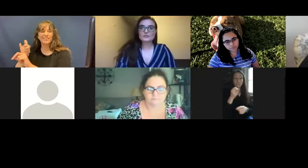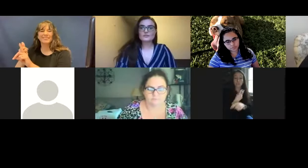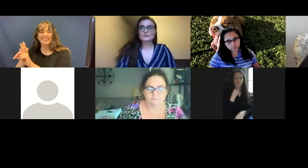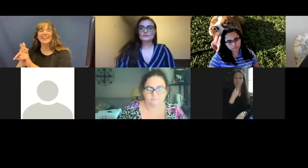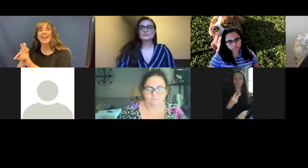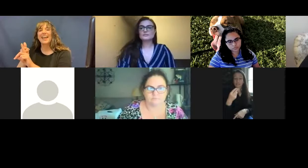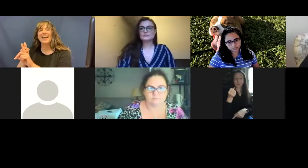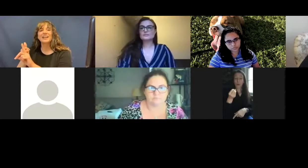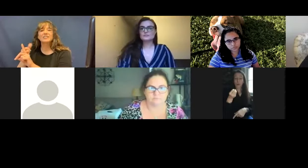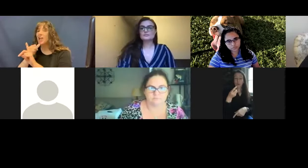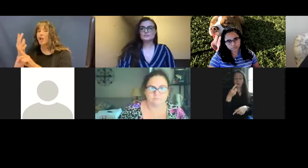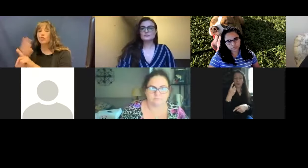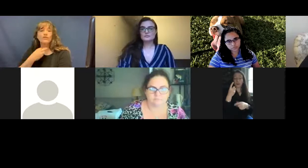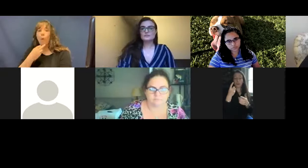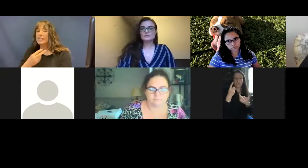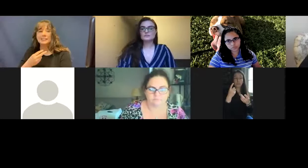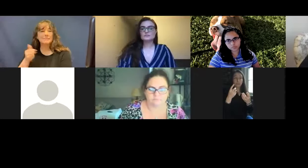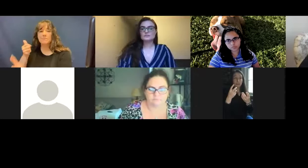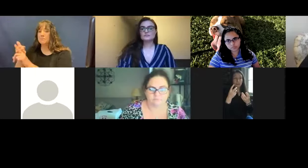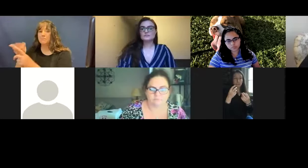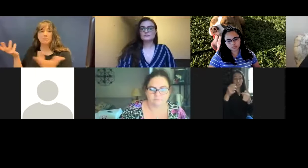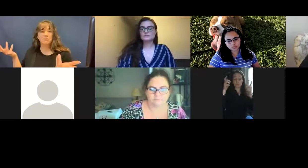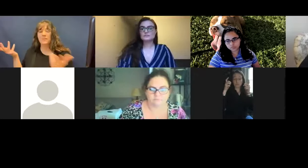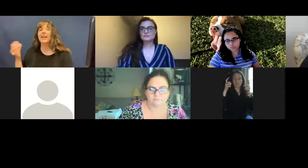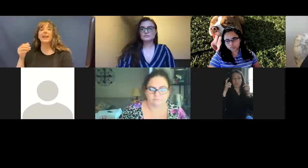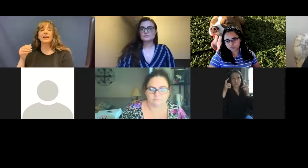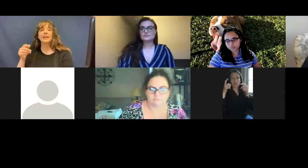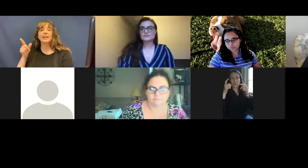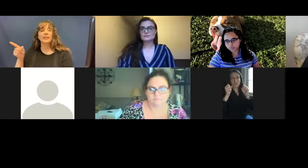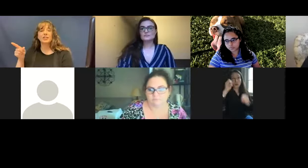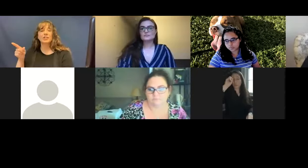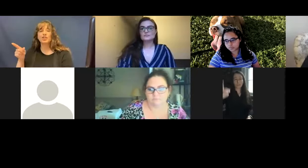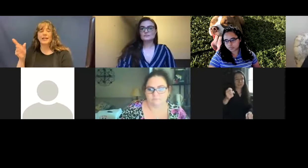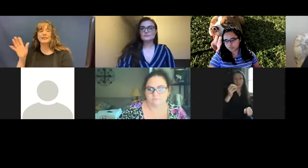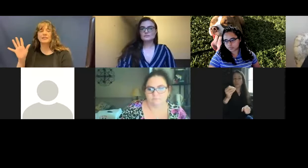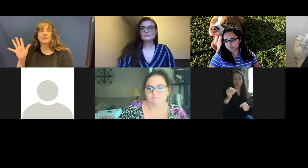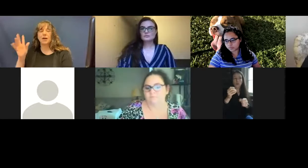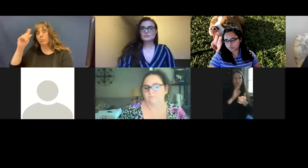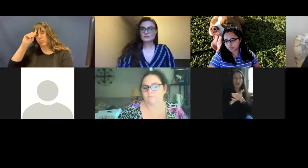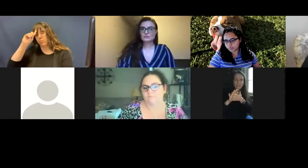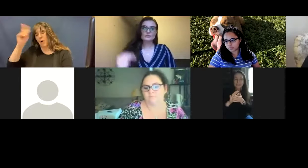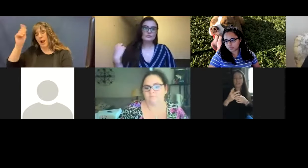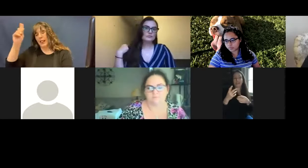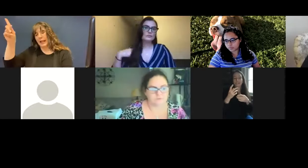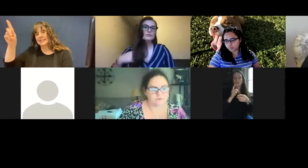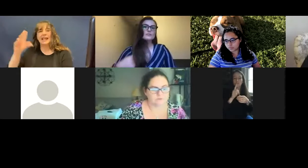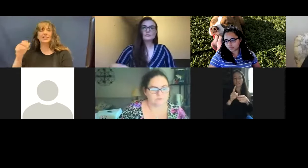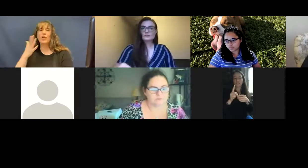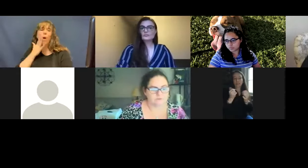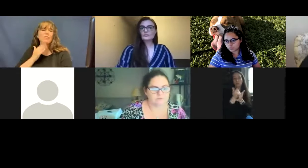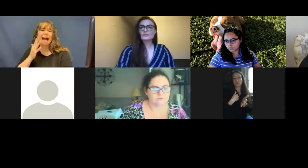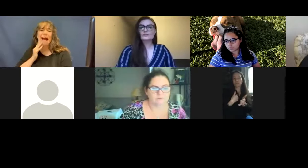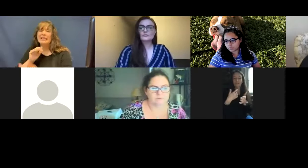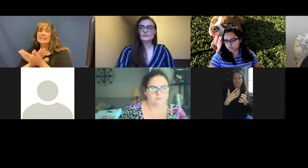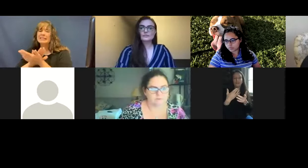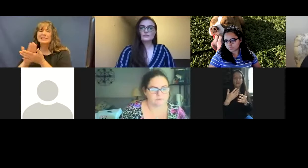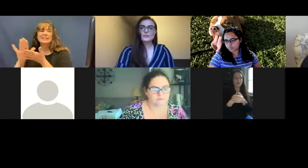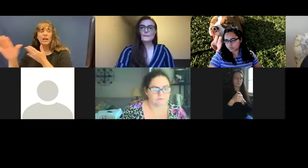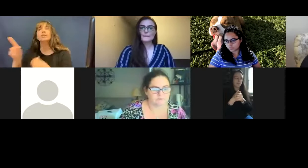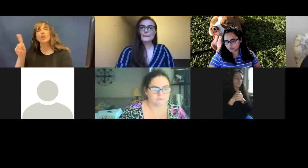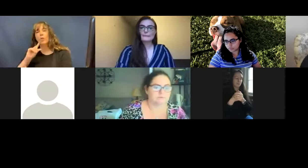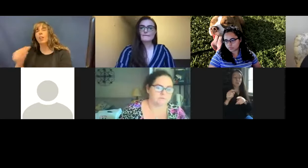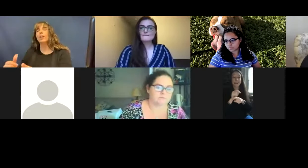use a voice. So and she's just so brilliant and so nice. And she really helped me train